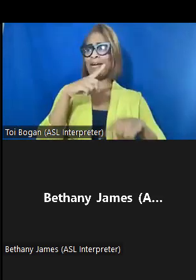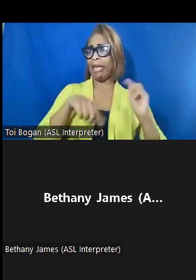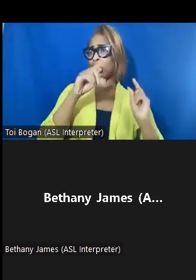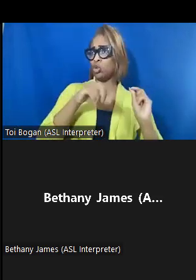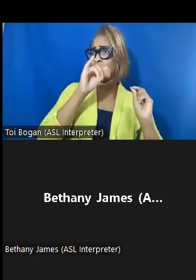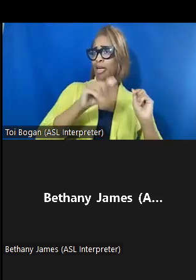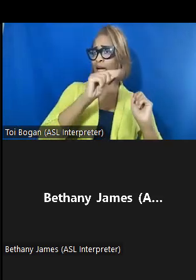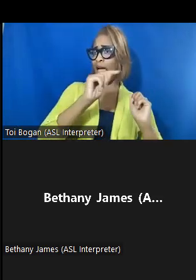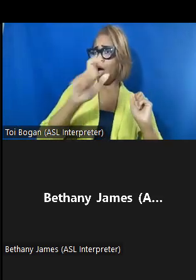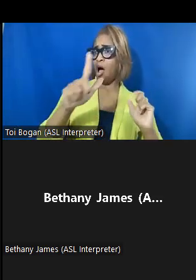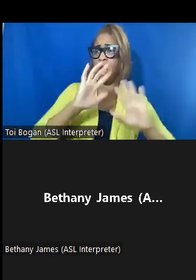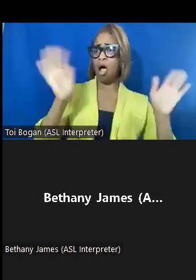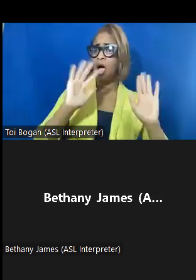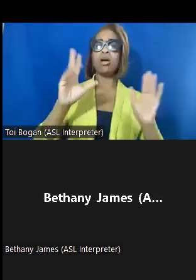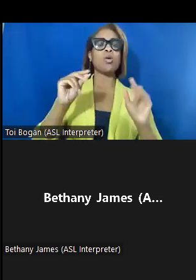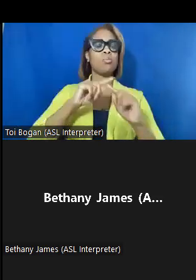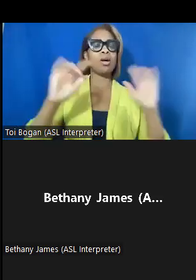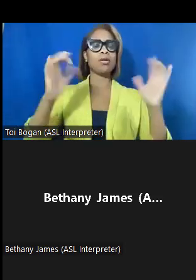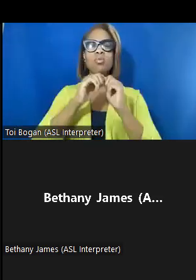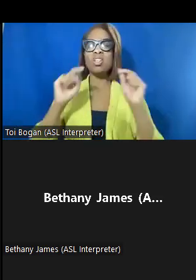It just, compared to the general population, you're limited.